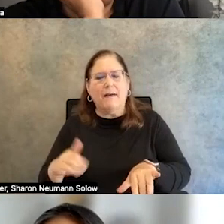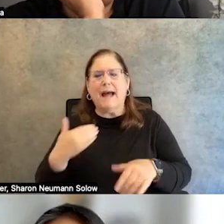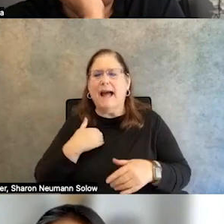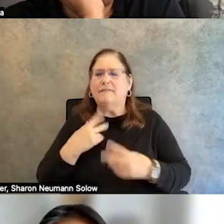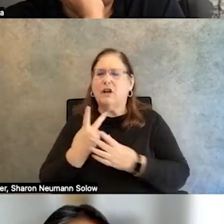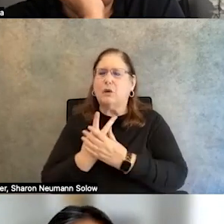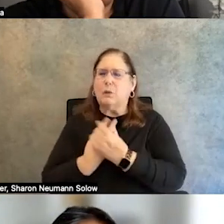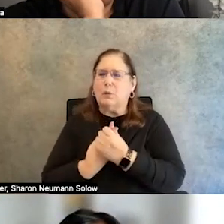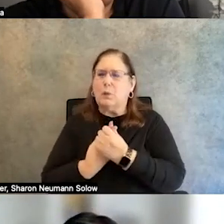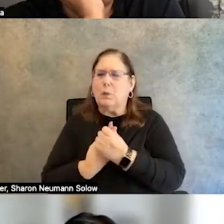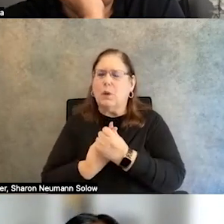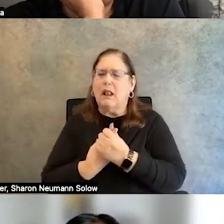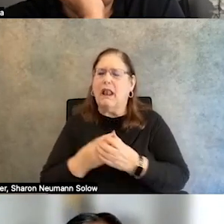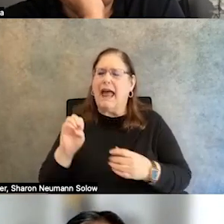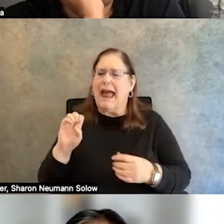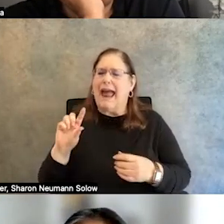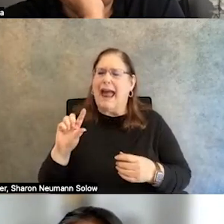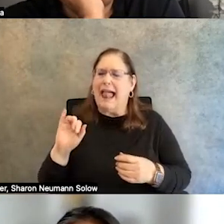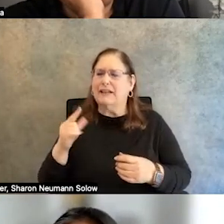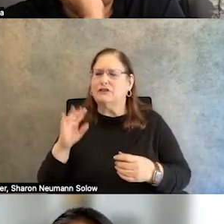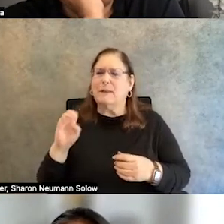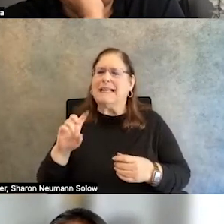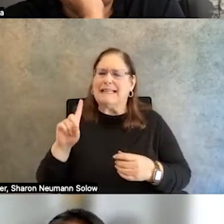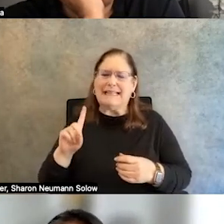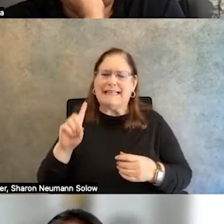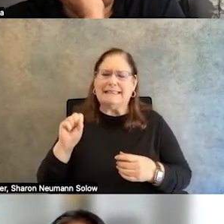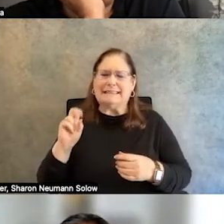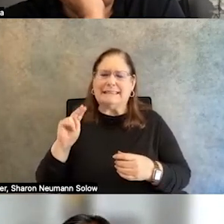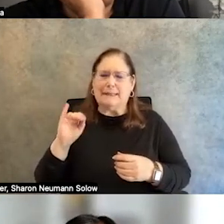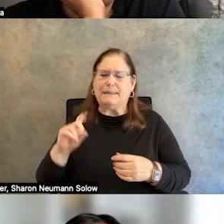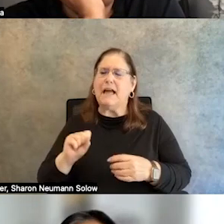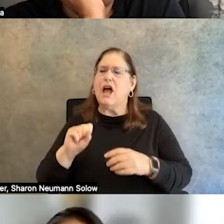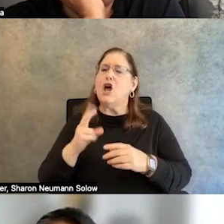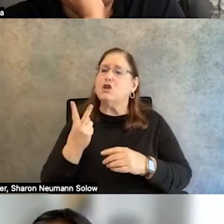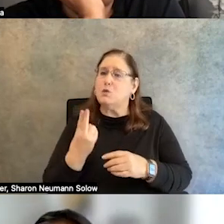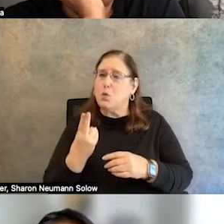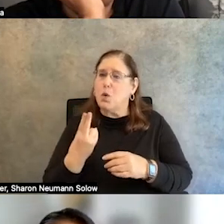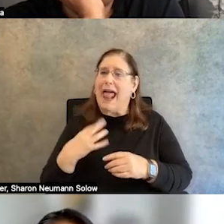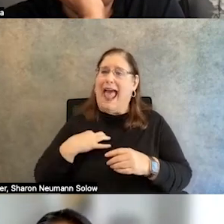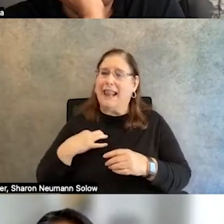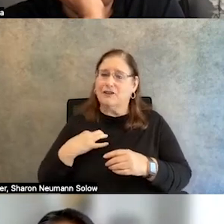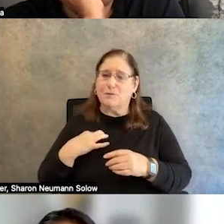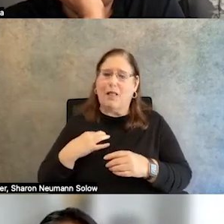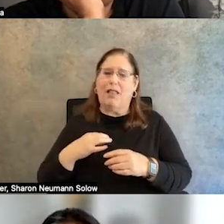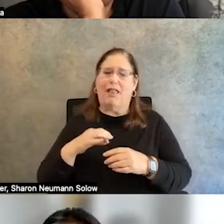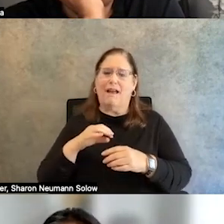the D-SNPs, the Dual Eligible Special Needs Plans that dual eligibles are being moved to.